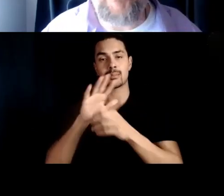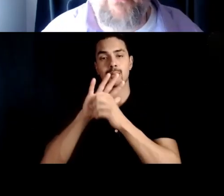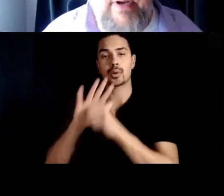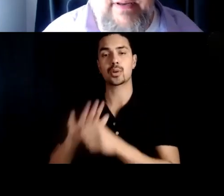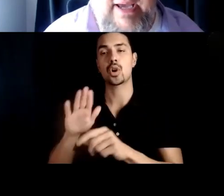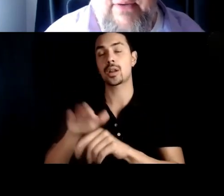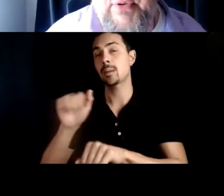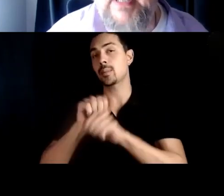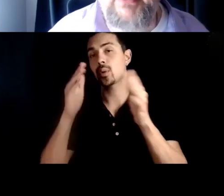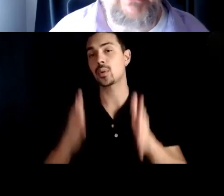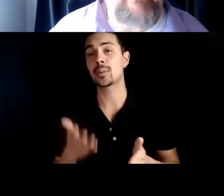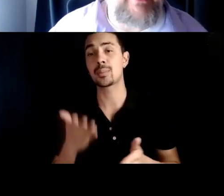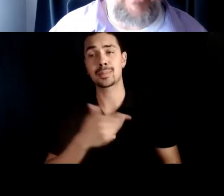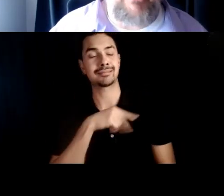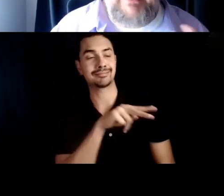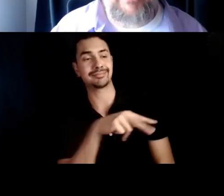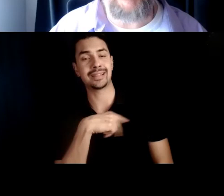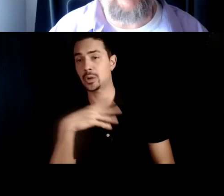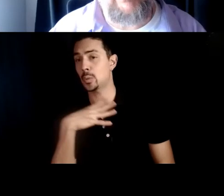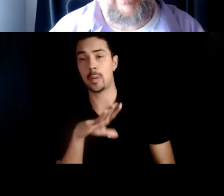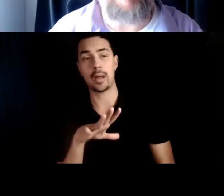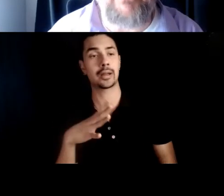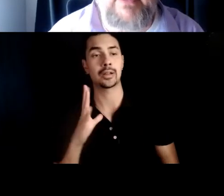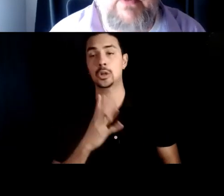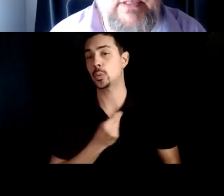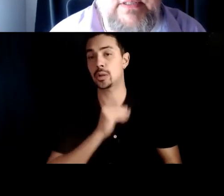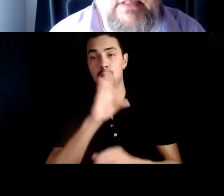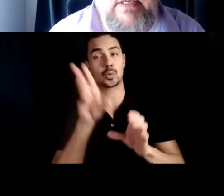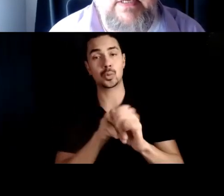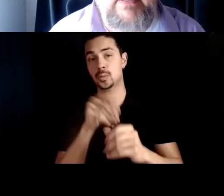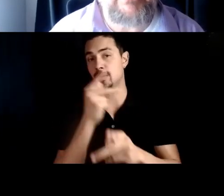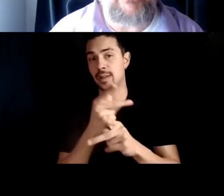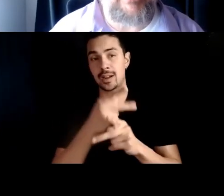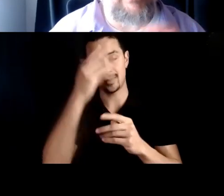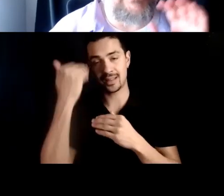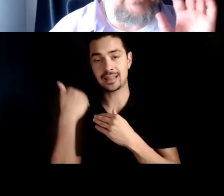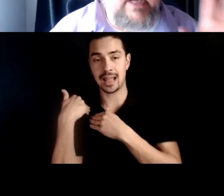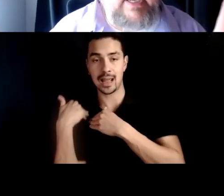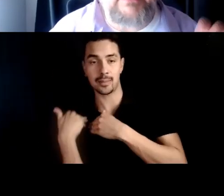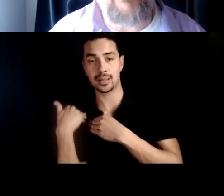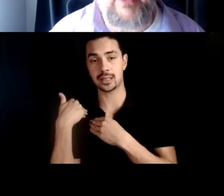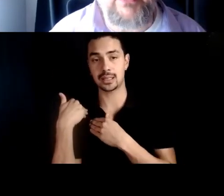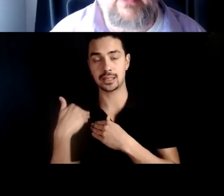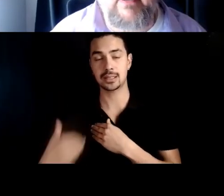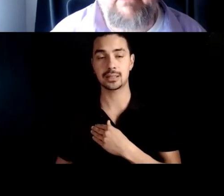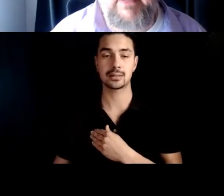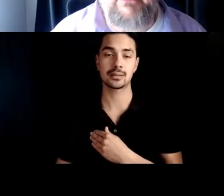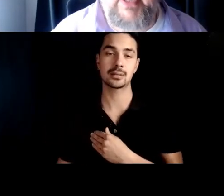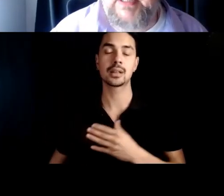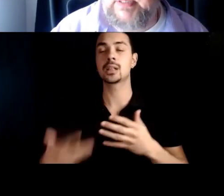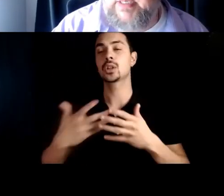that they don't wanna have trans-inclusive care because of the liability risks. So again, just lots of pressure being placed